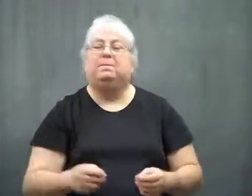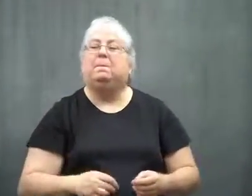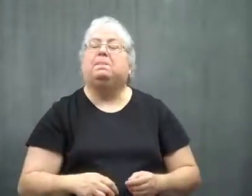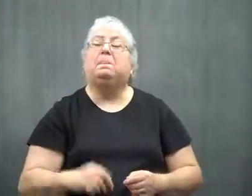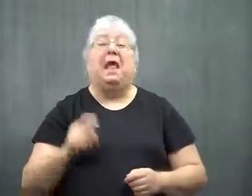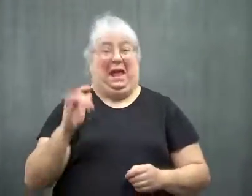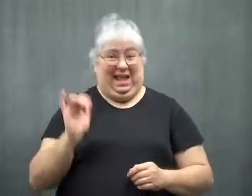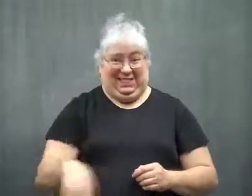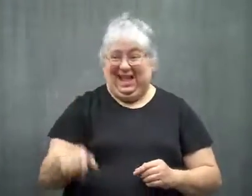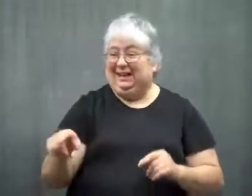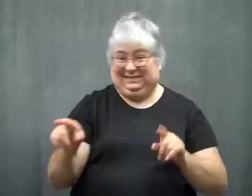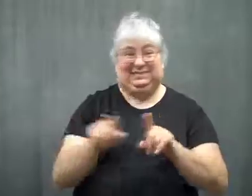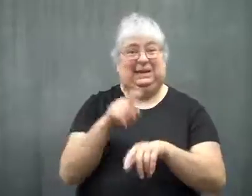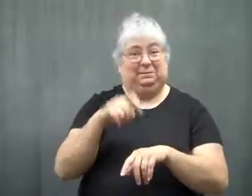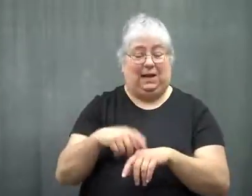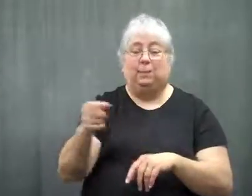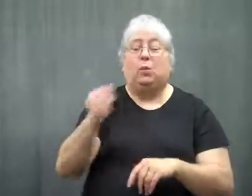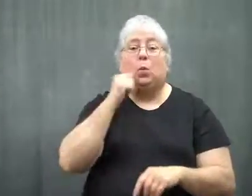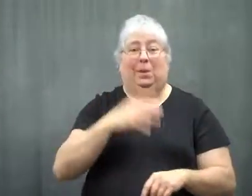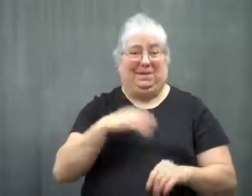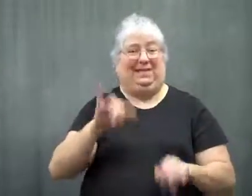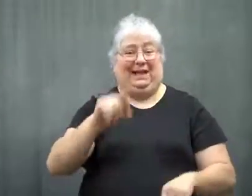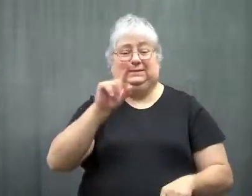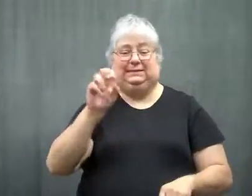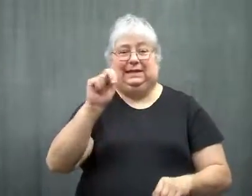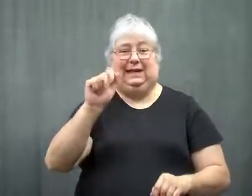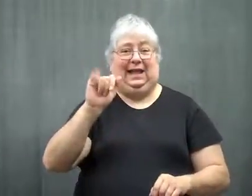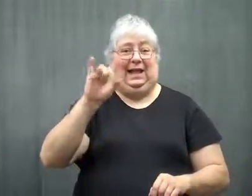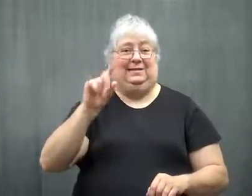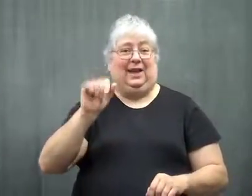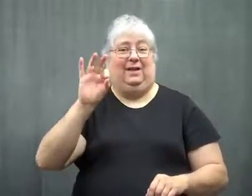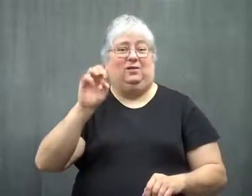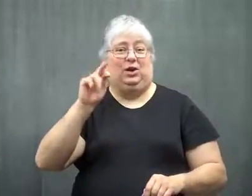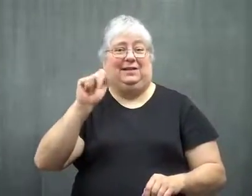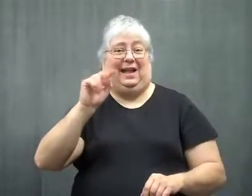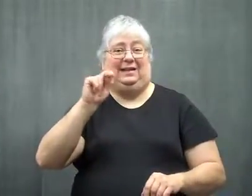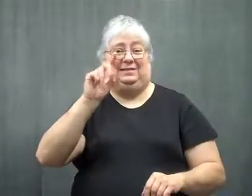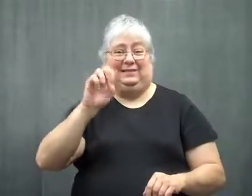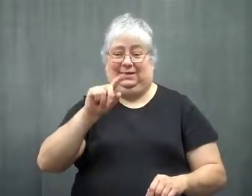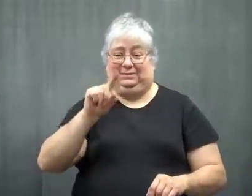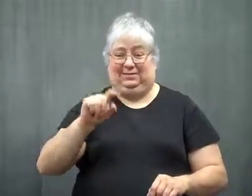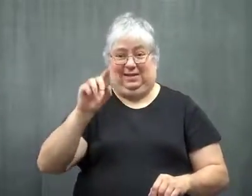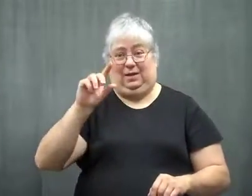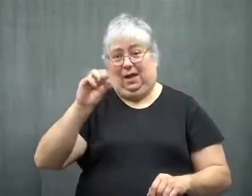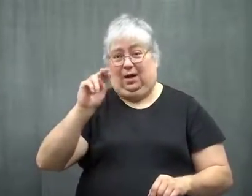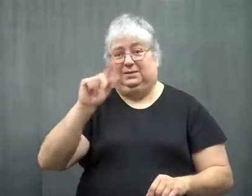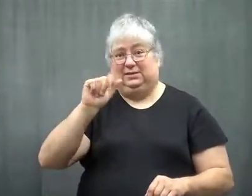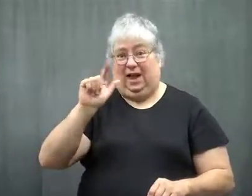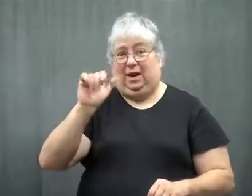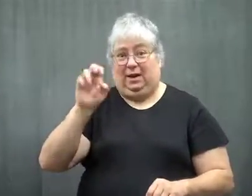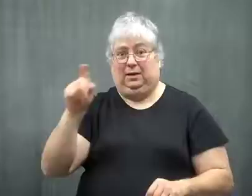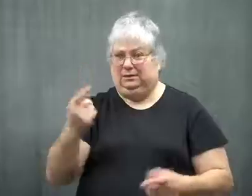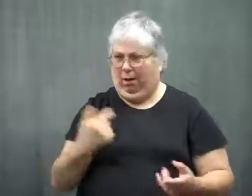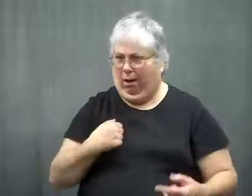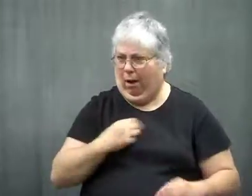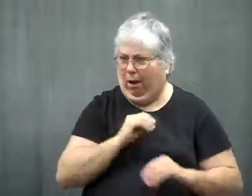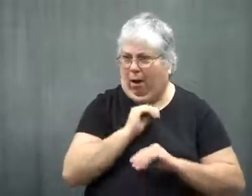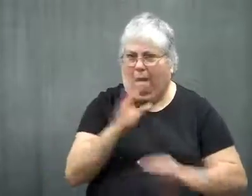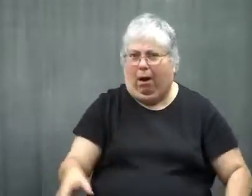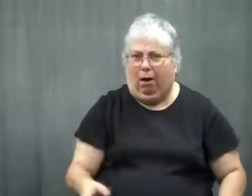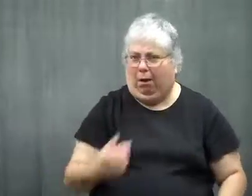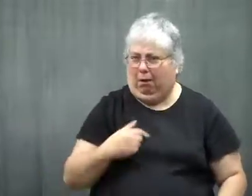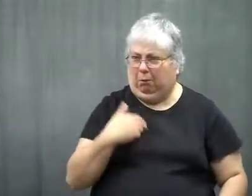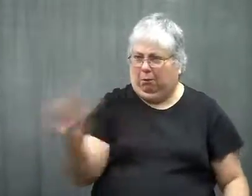Around that time, Zenaida Fernandez-Gonzalez, who didn't know Casey,